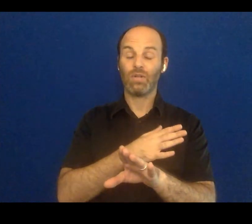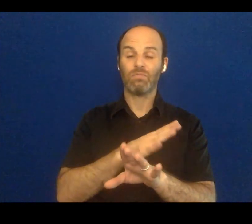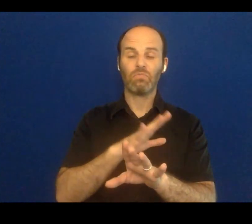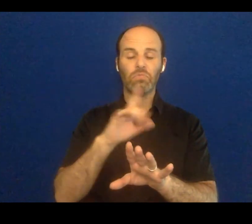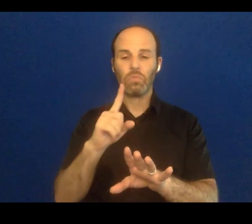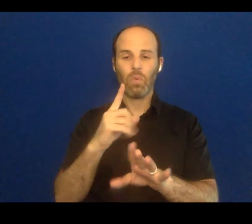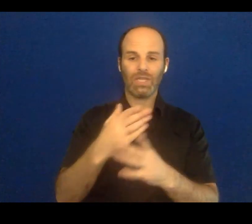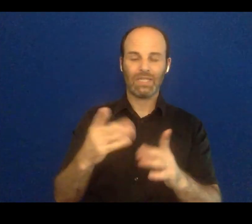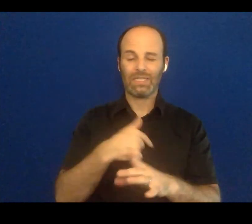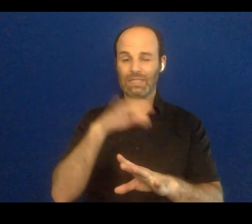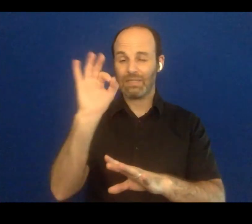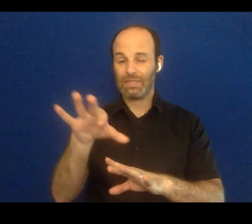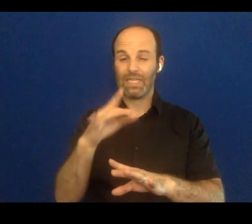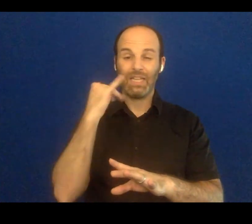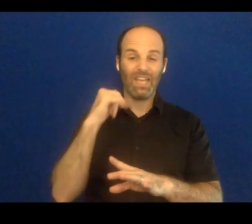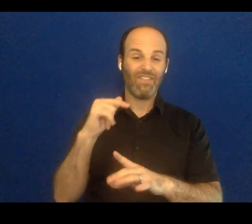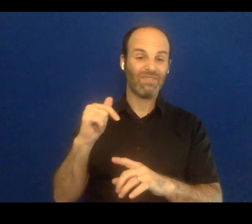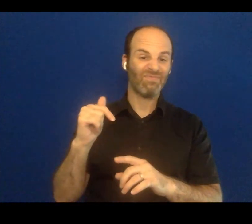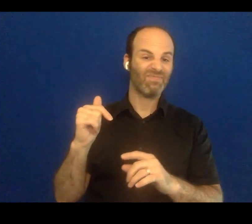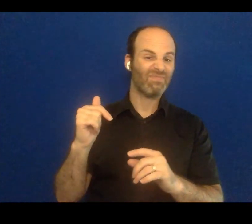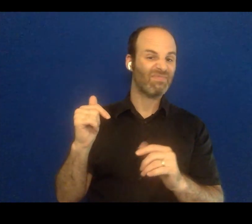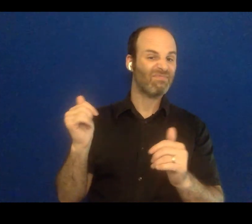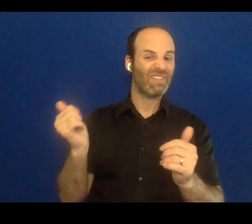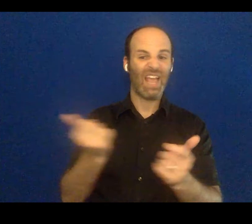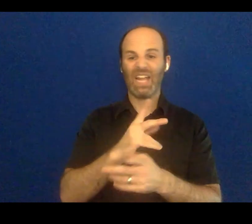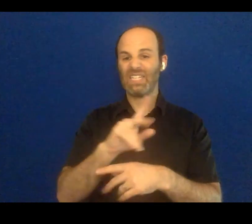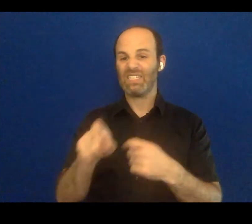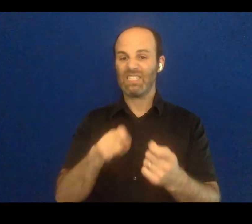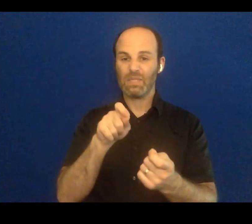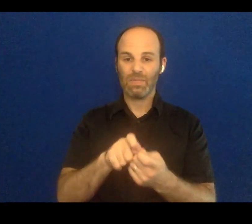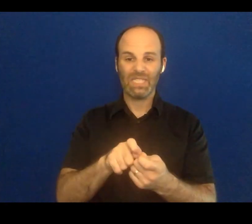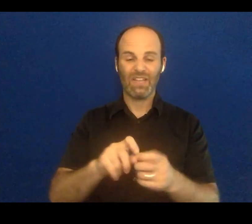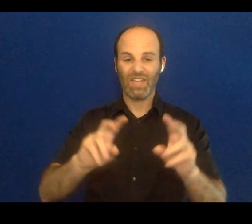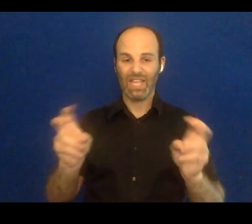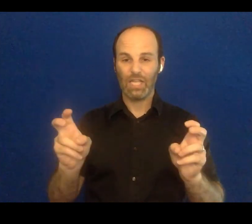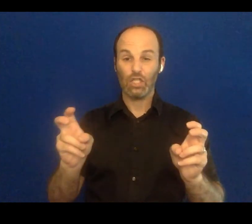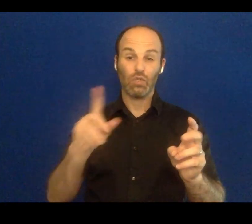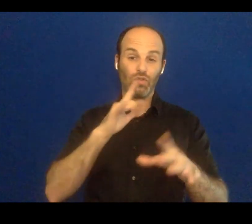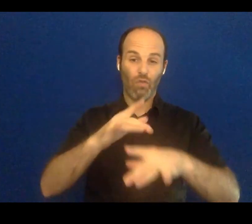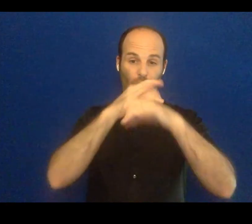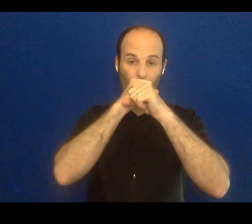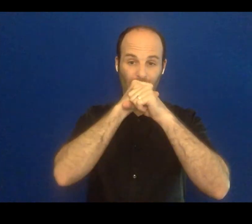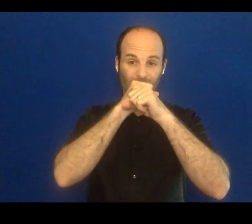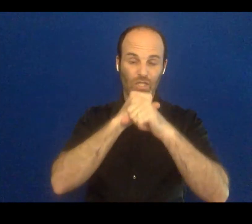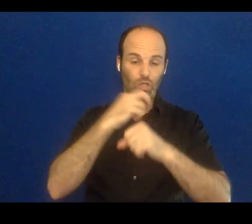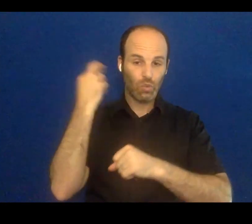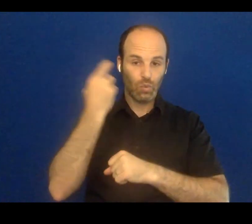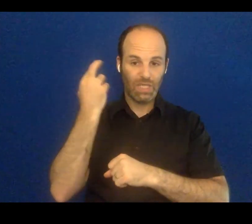PRECURSOR, IF THERE ARE ANY SPECIFIC ISSUES FOR CONFIDENTIALITY PURPOSES,